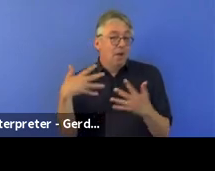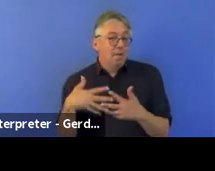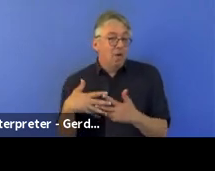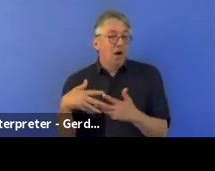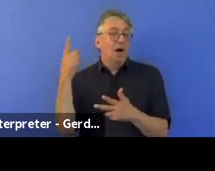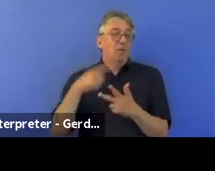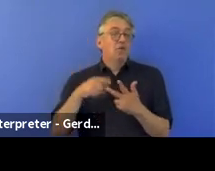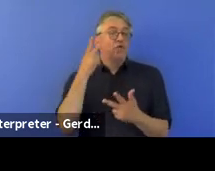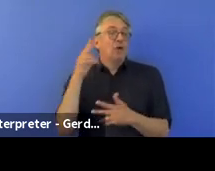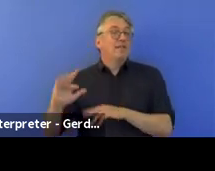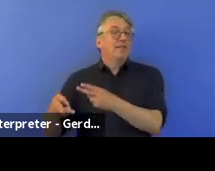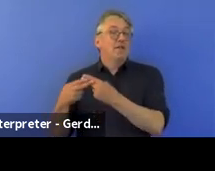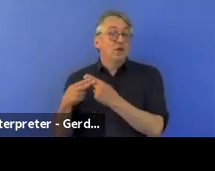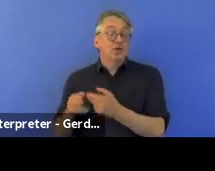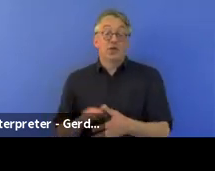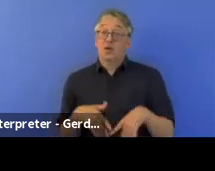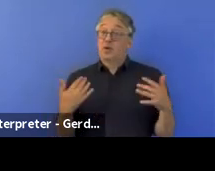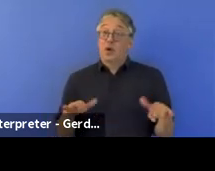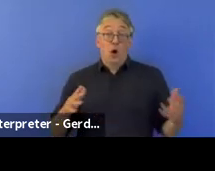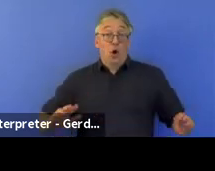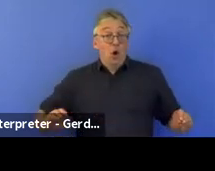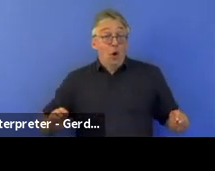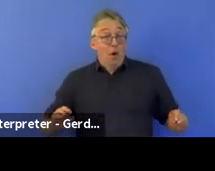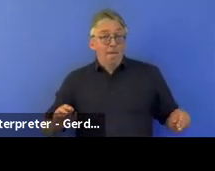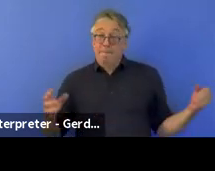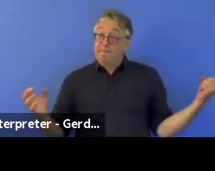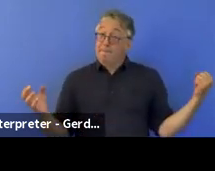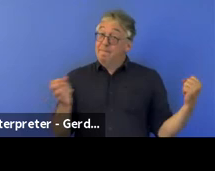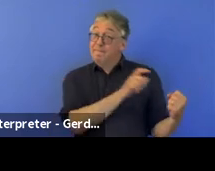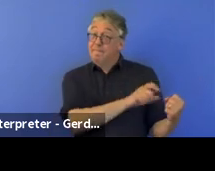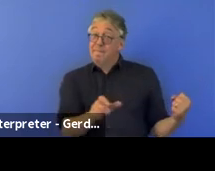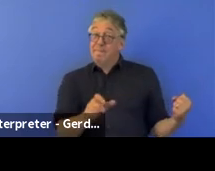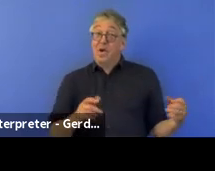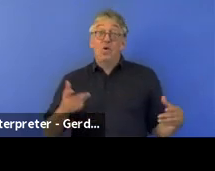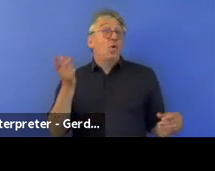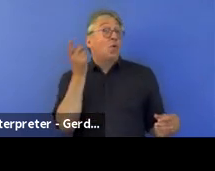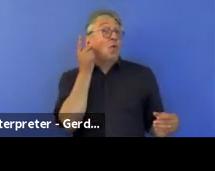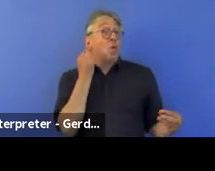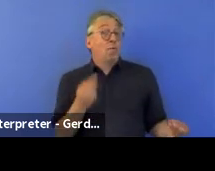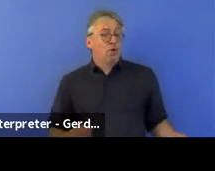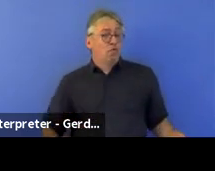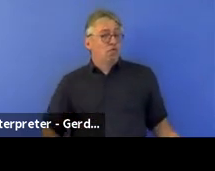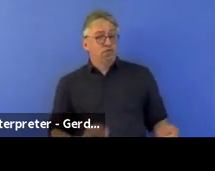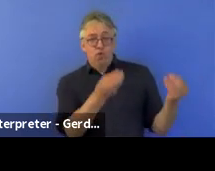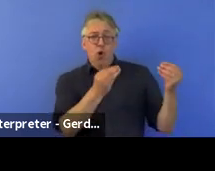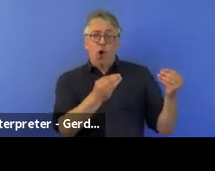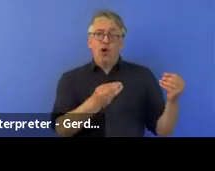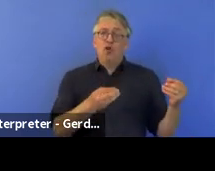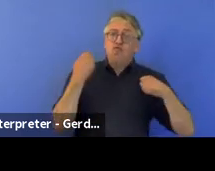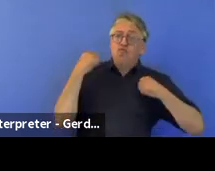space. Along with UNGEI, Sightsavers and GCE U.S. It is the words of the powerful young